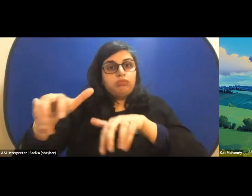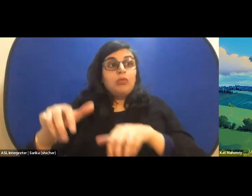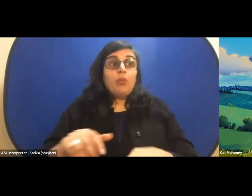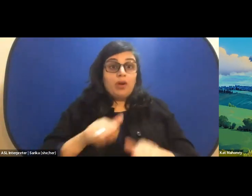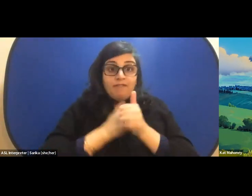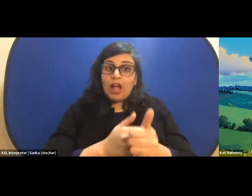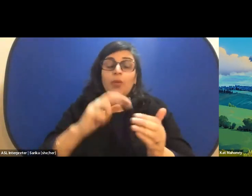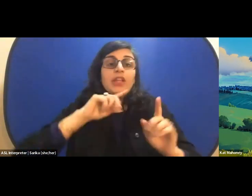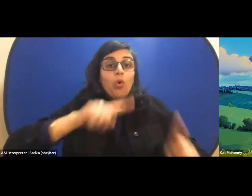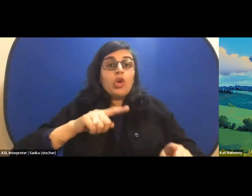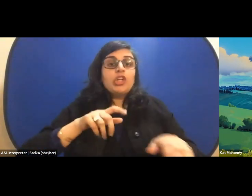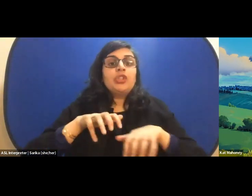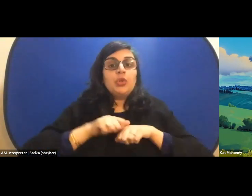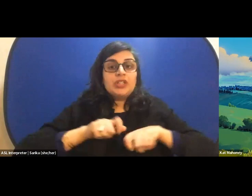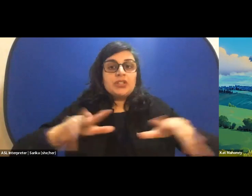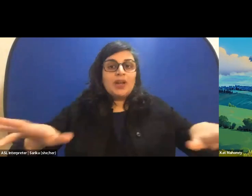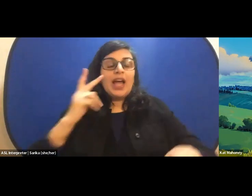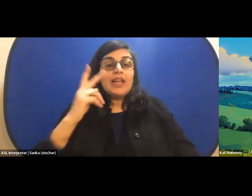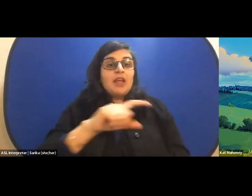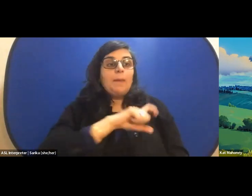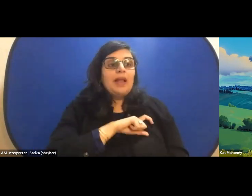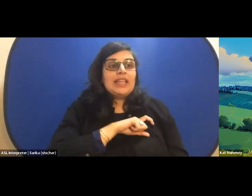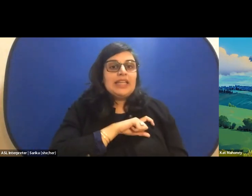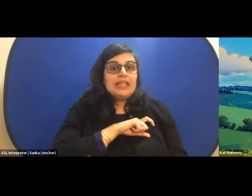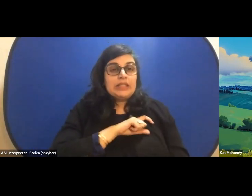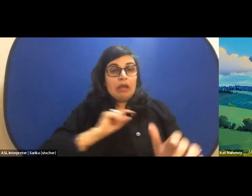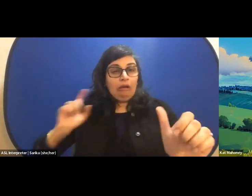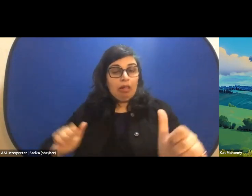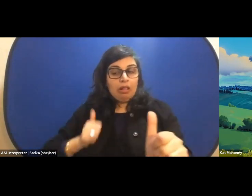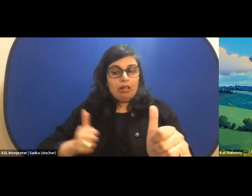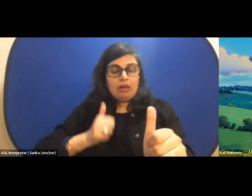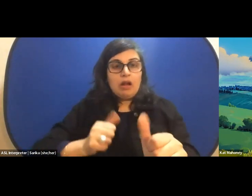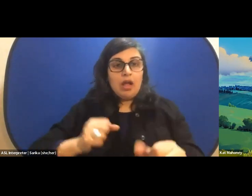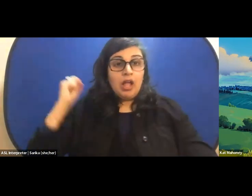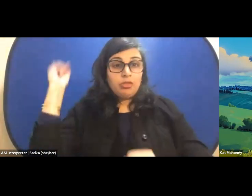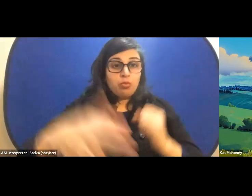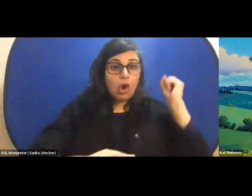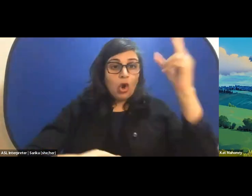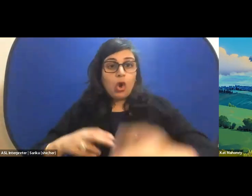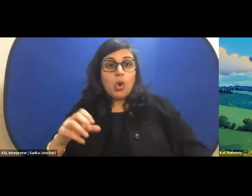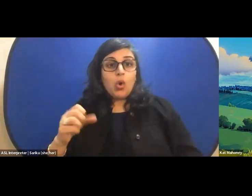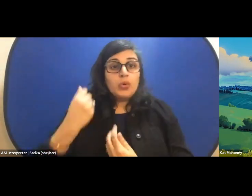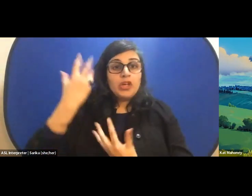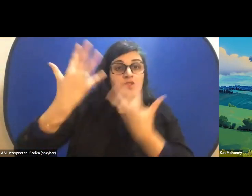it was over. Some people started to walk towards the bridge complying with the order. I saw police